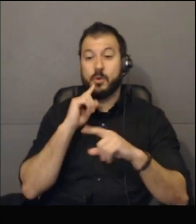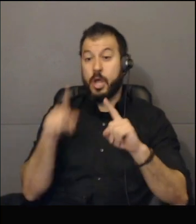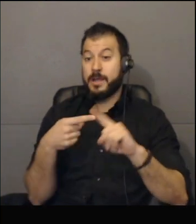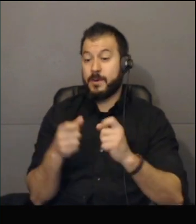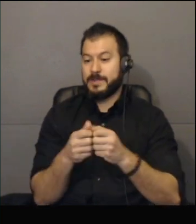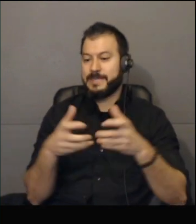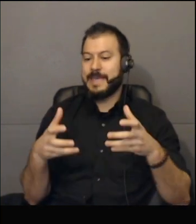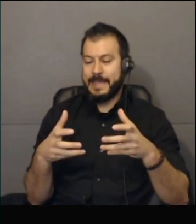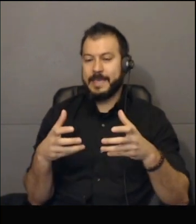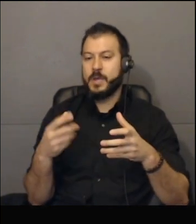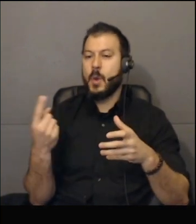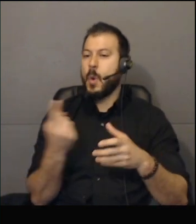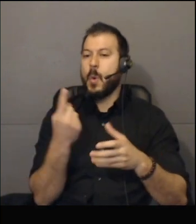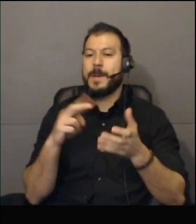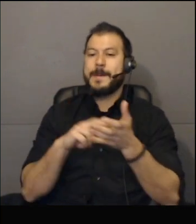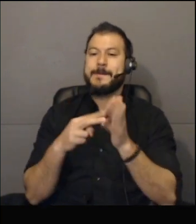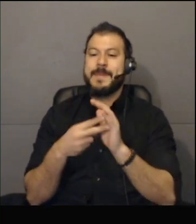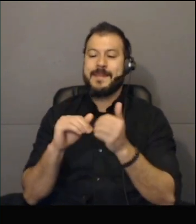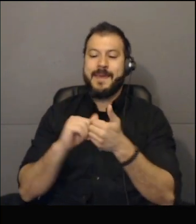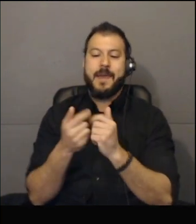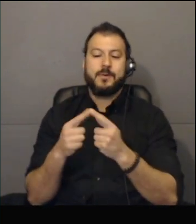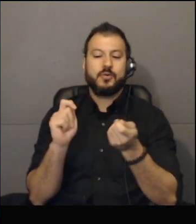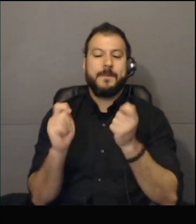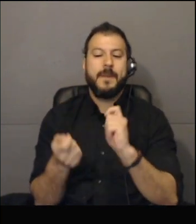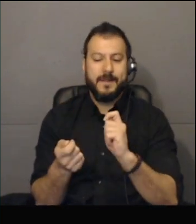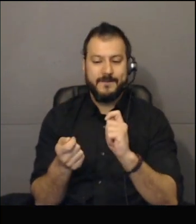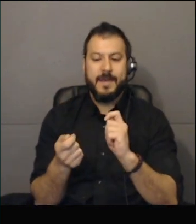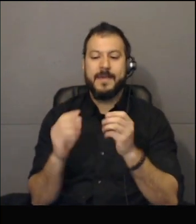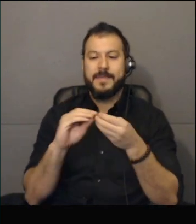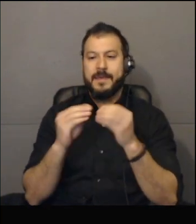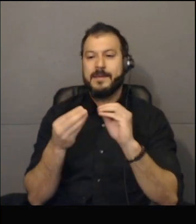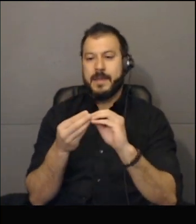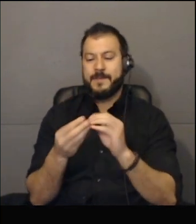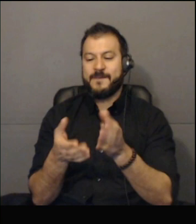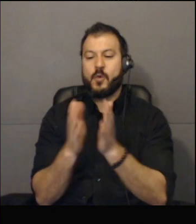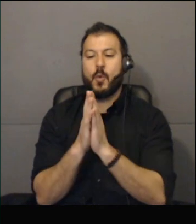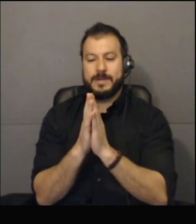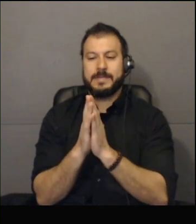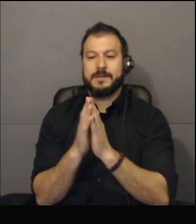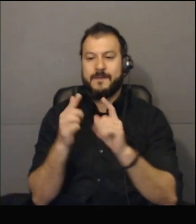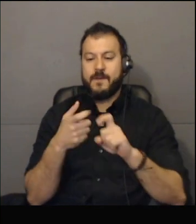we always mean how to modify the number of requested standing by from our platform.